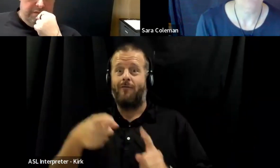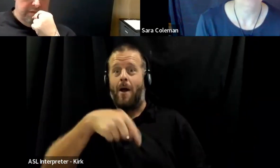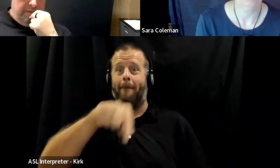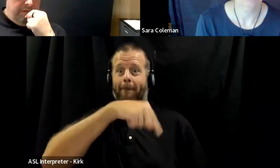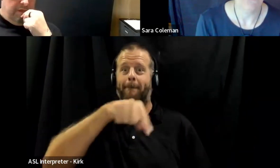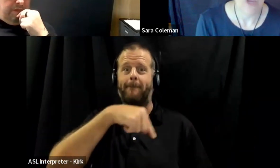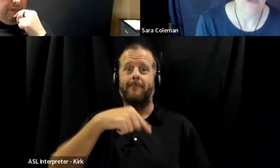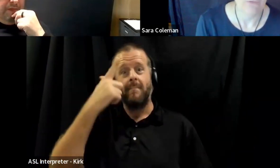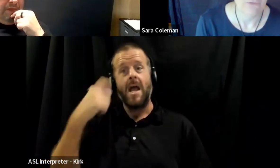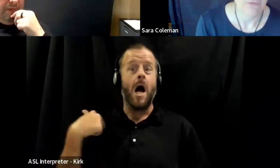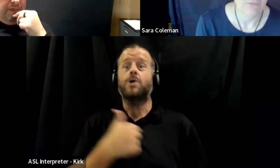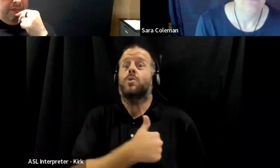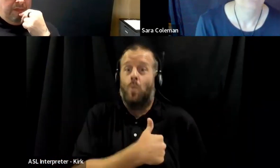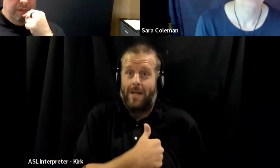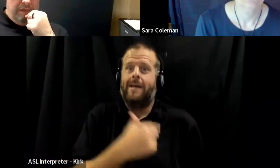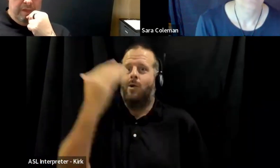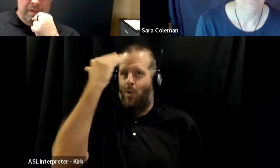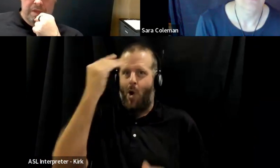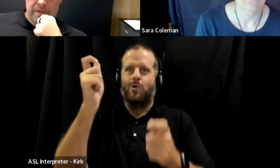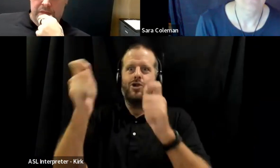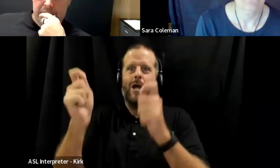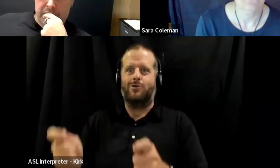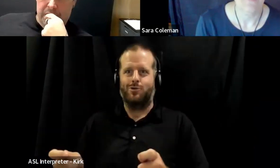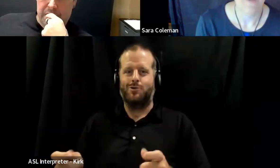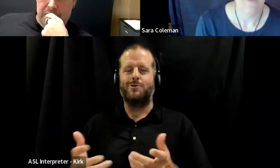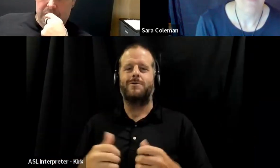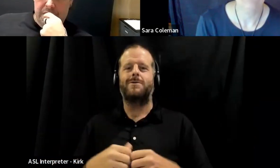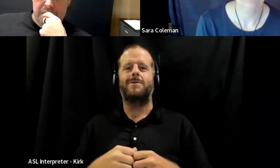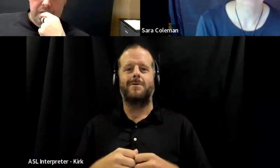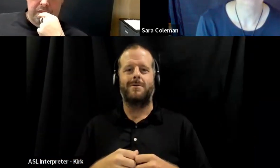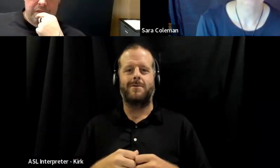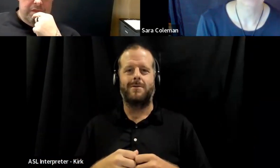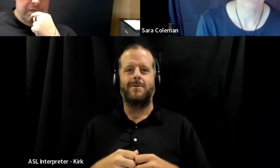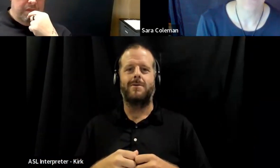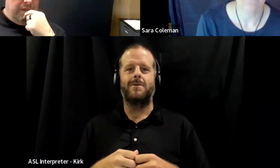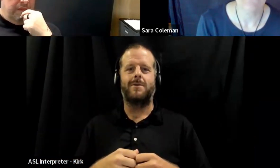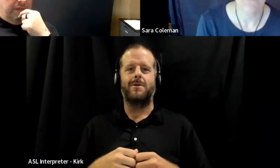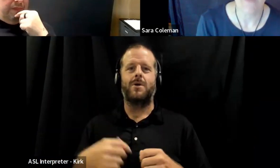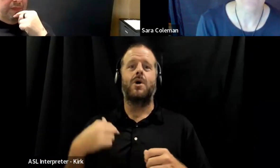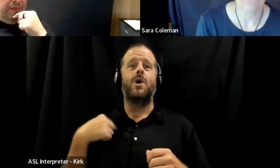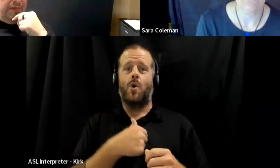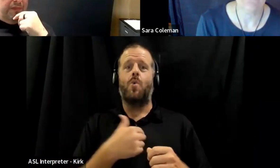know change and have a variety of strategies